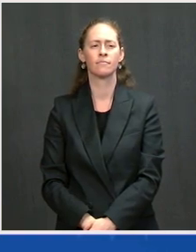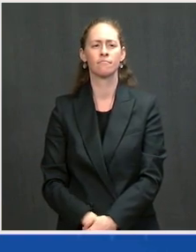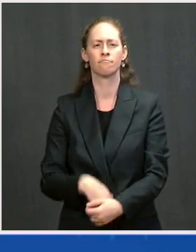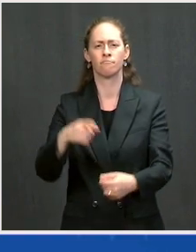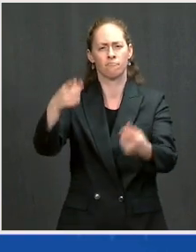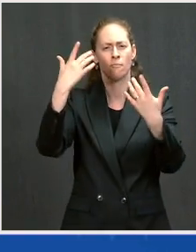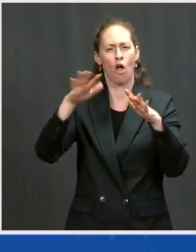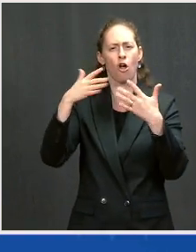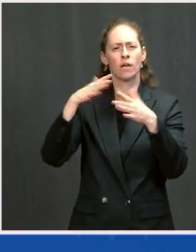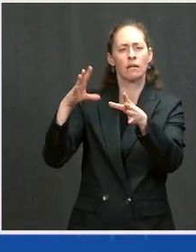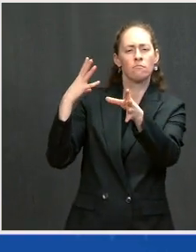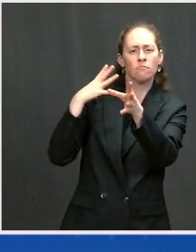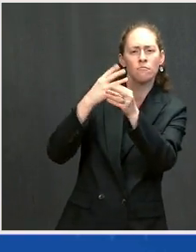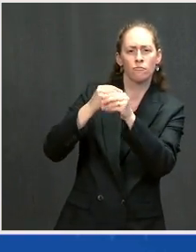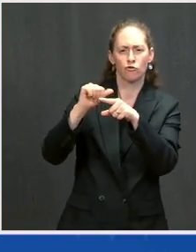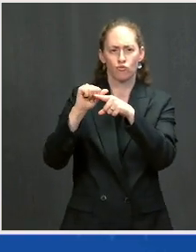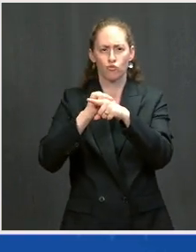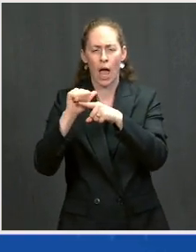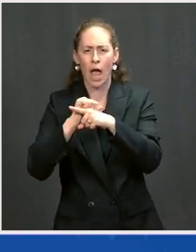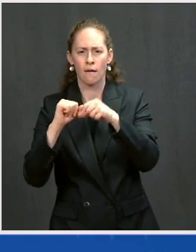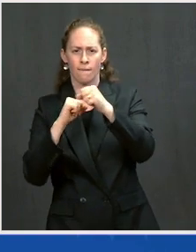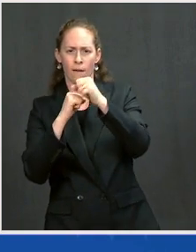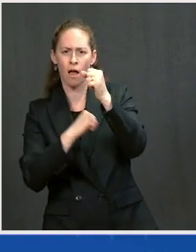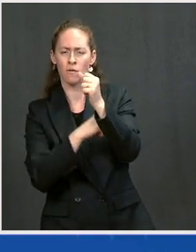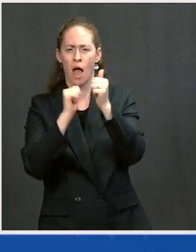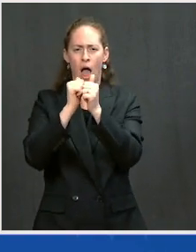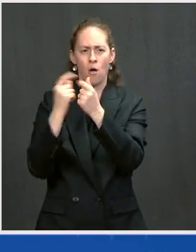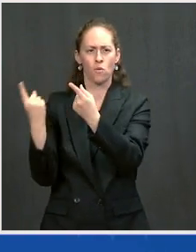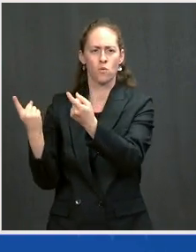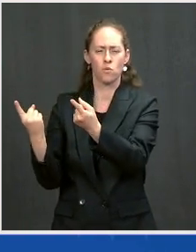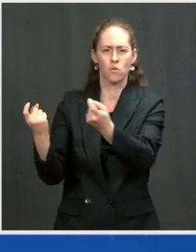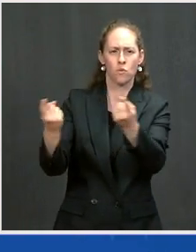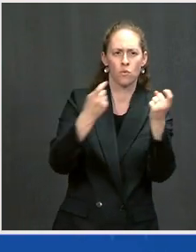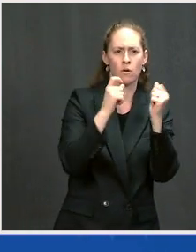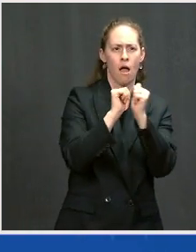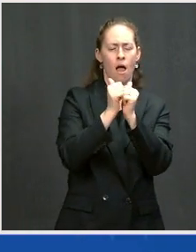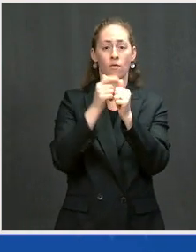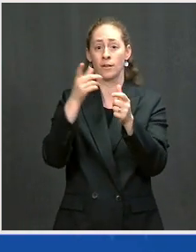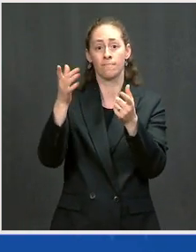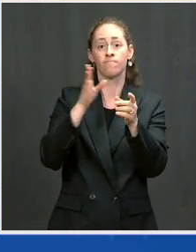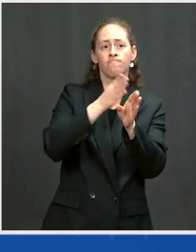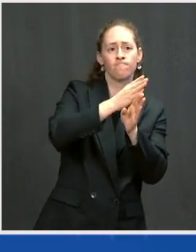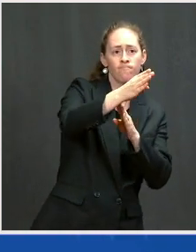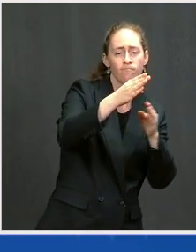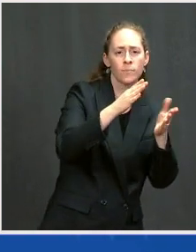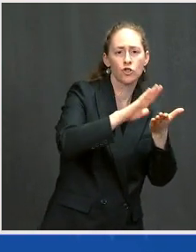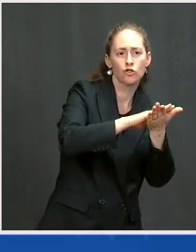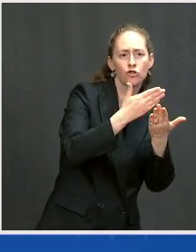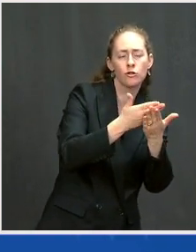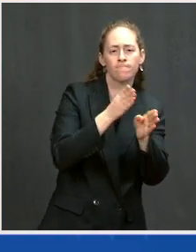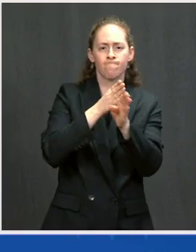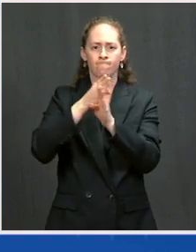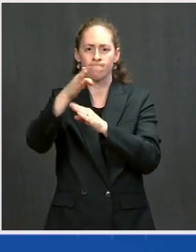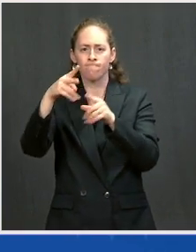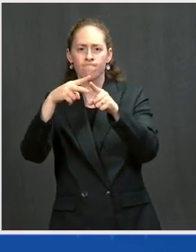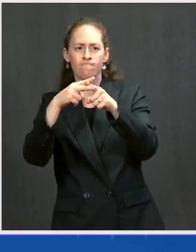Chosen from the ranks of cooks and clerks and mechanics to the first ranger company since World War II.